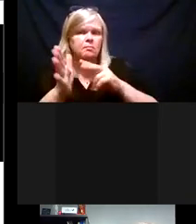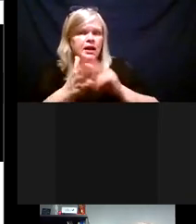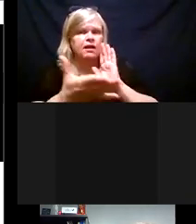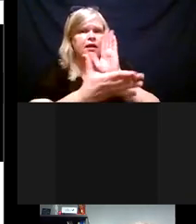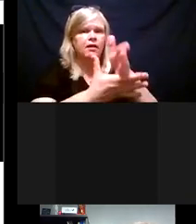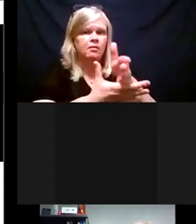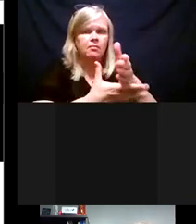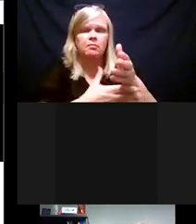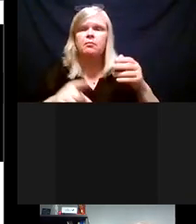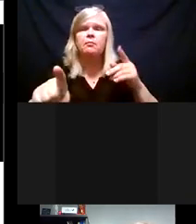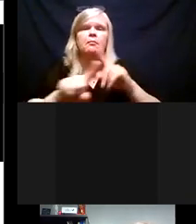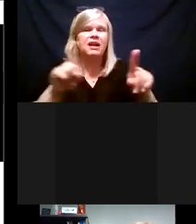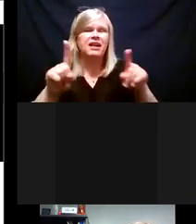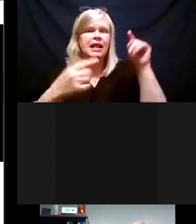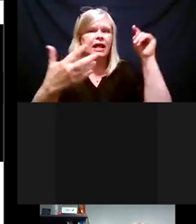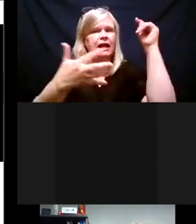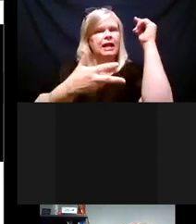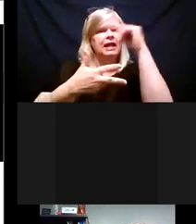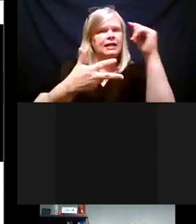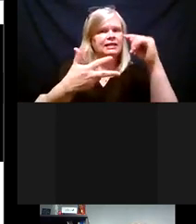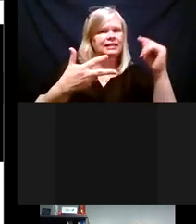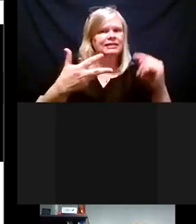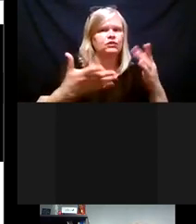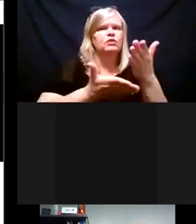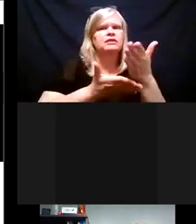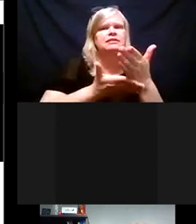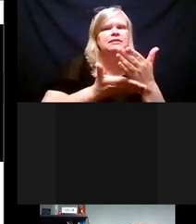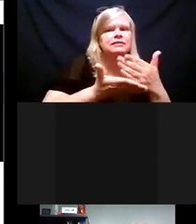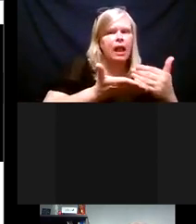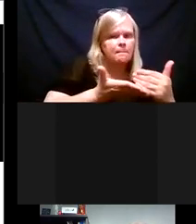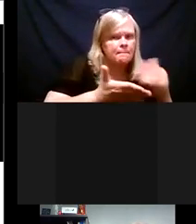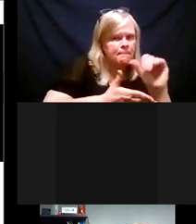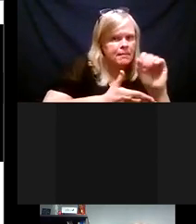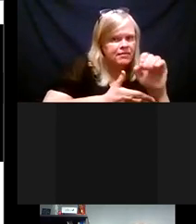TO POINT OUT THAT THESE ARE JUST SOME OF THE SEX CRIMES THAT ARE